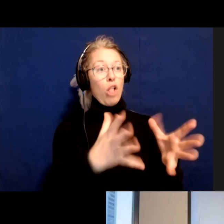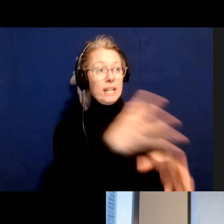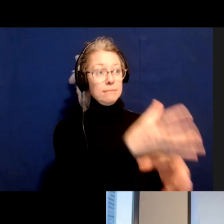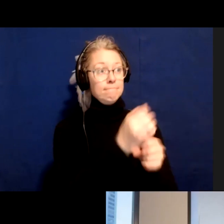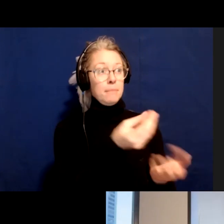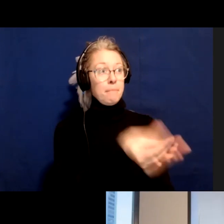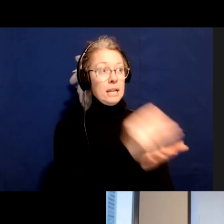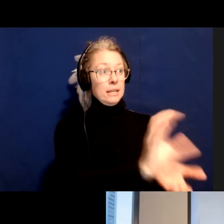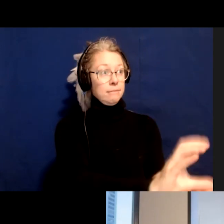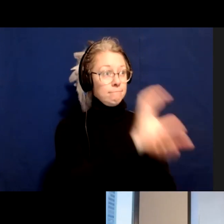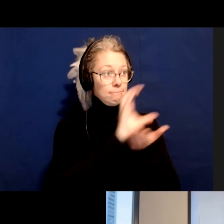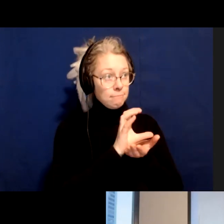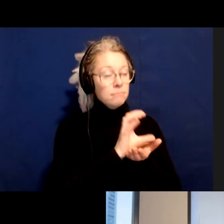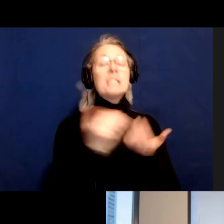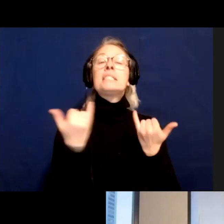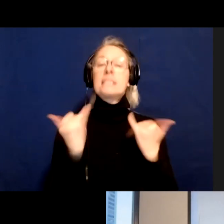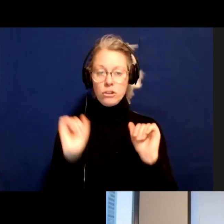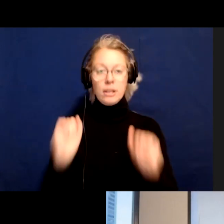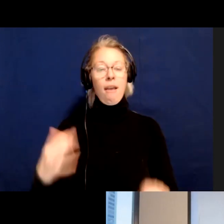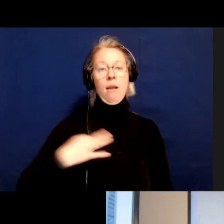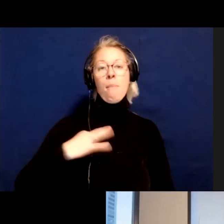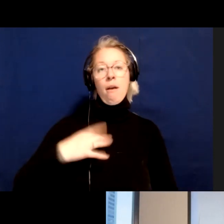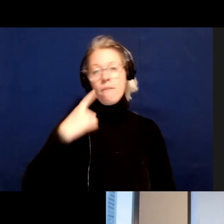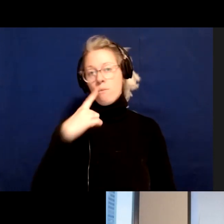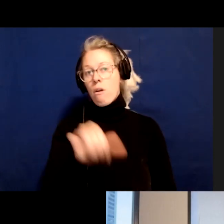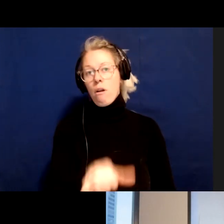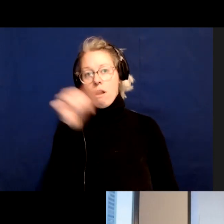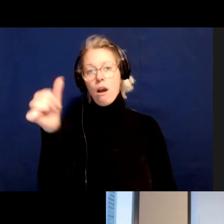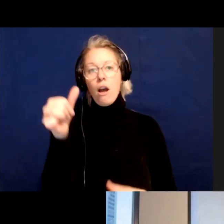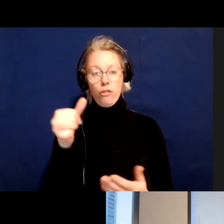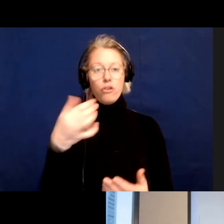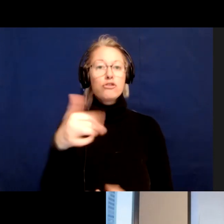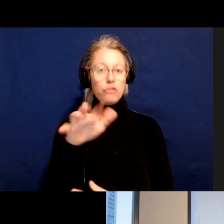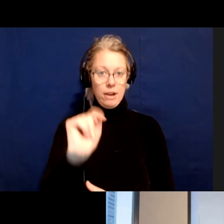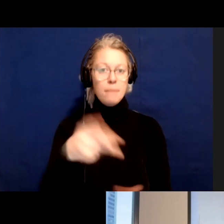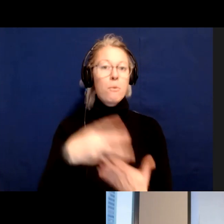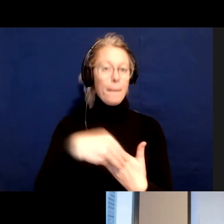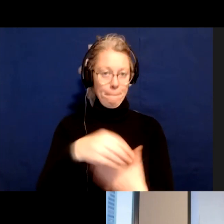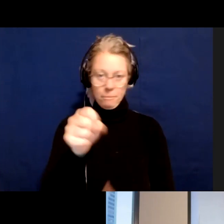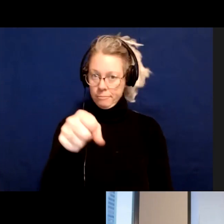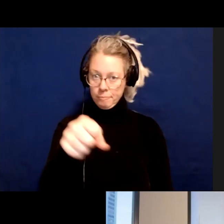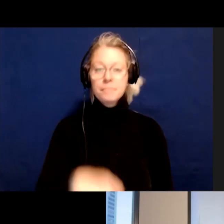in many cases, you are still eligible to apply for our grant programs. The distinction is